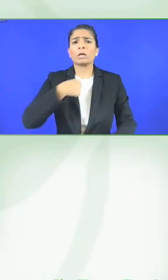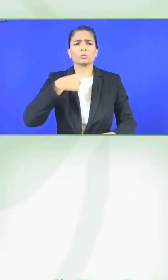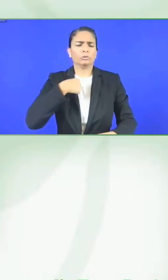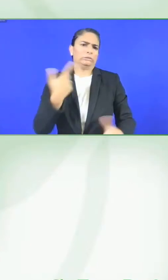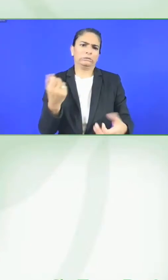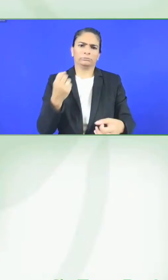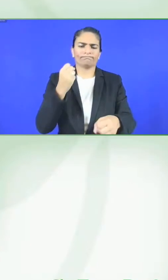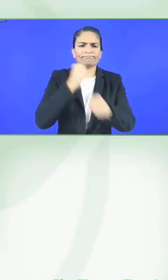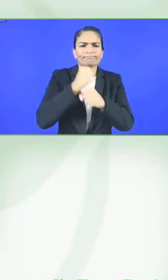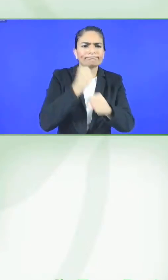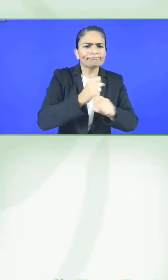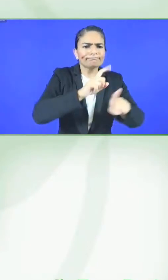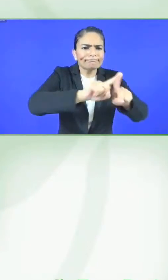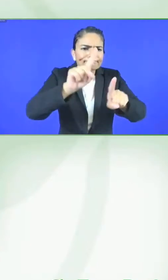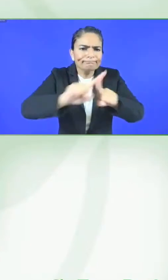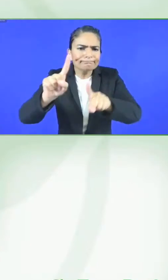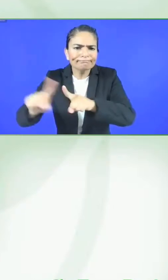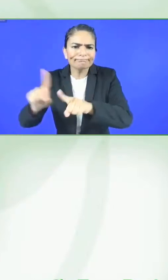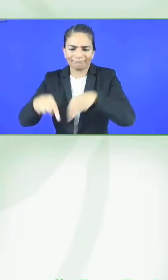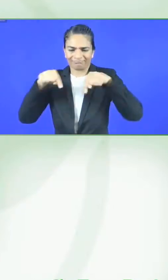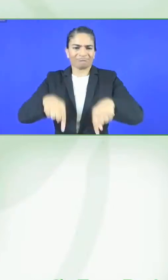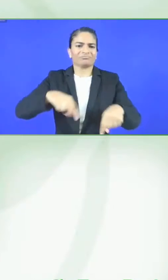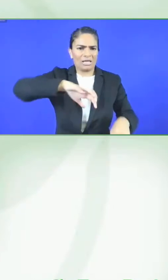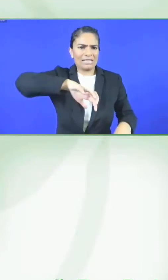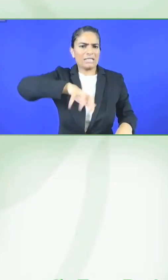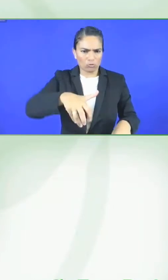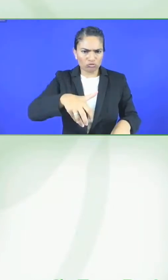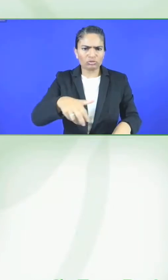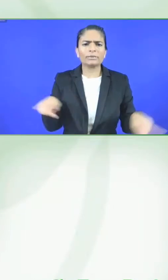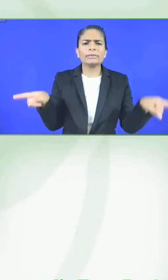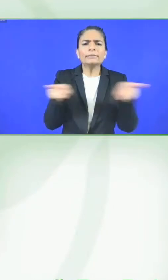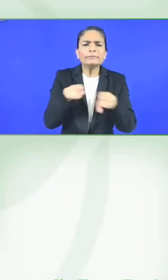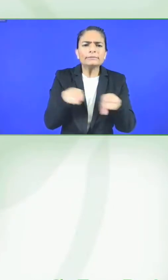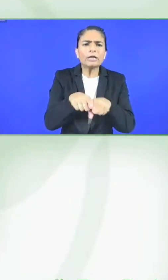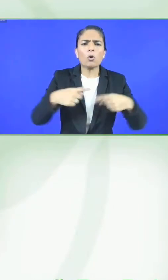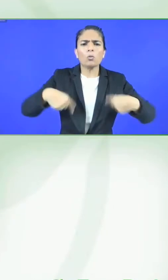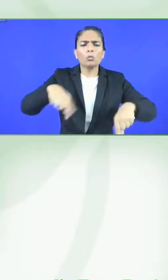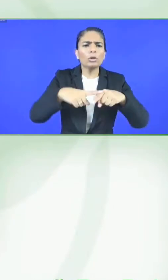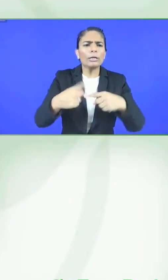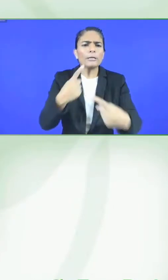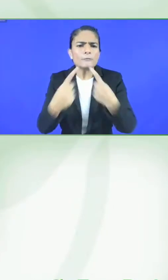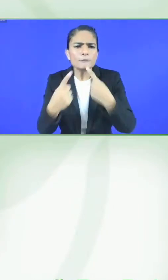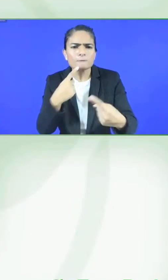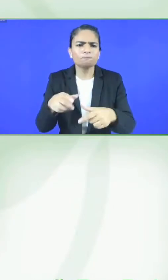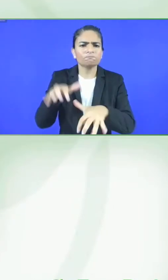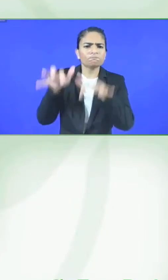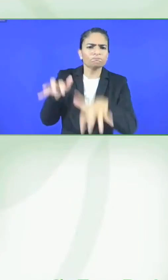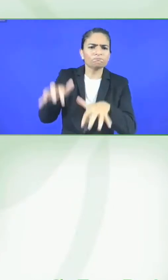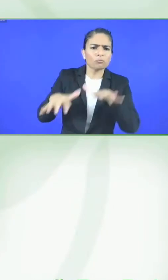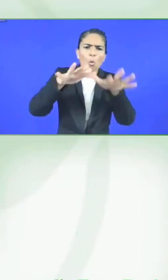using your digital identity where ever you have internet connection.